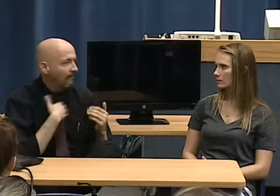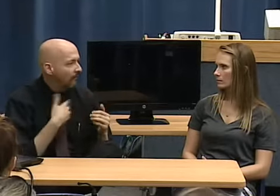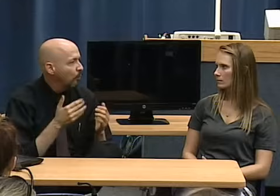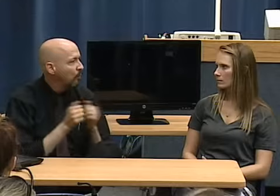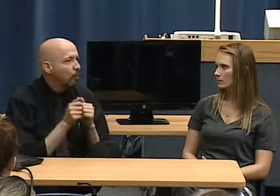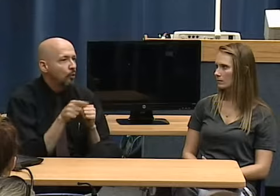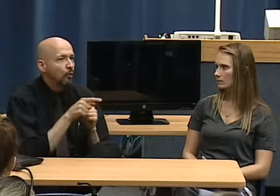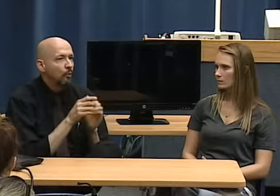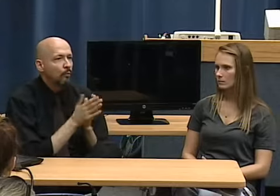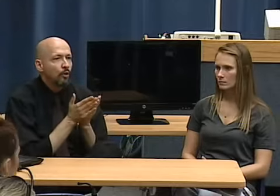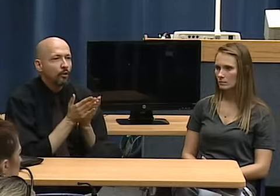Who has it with you?